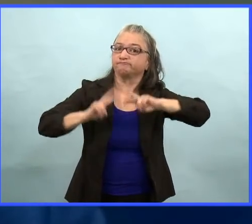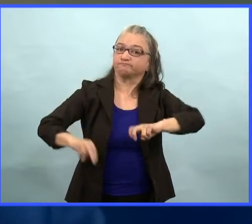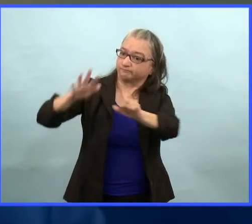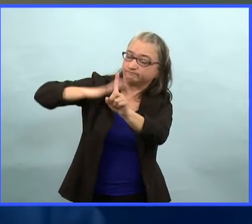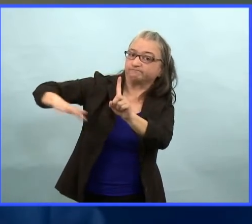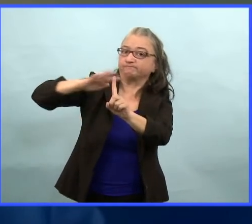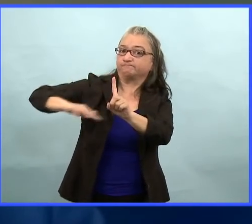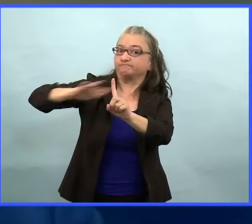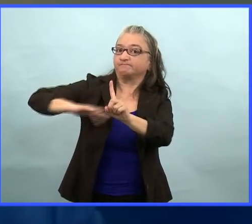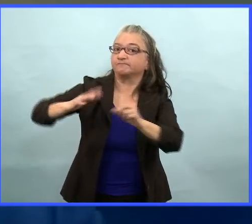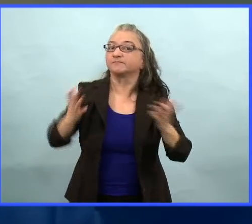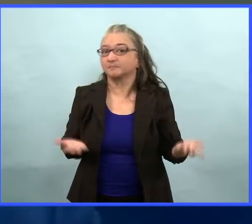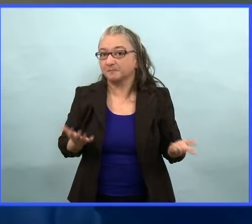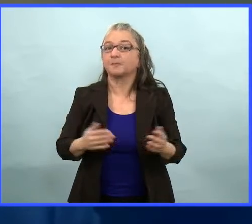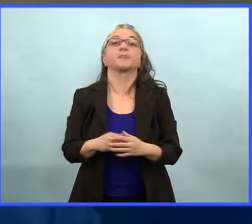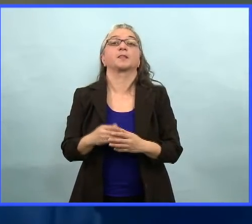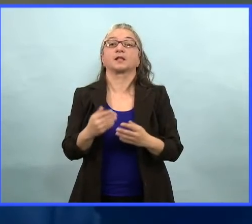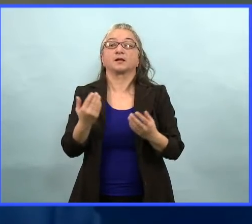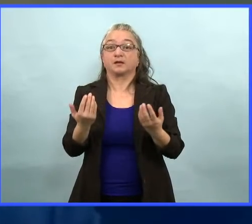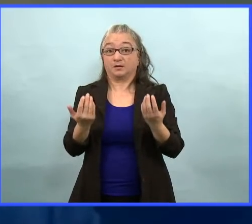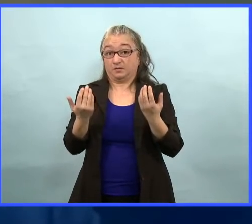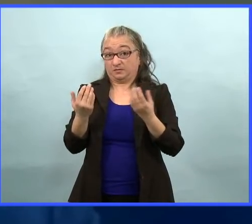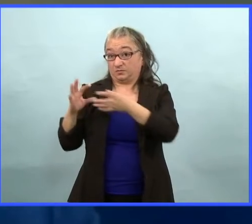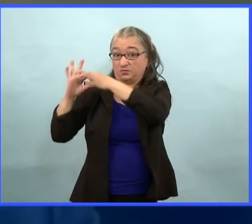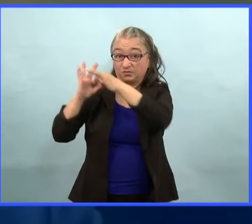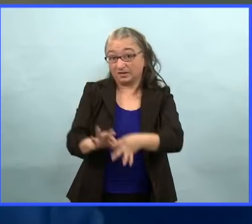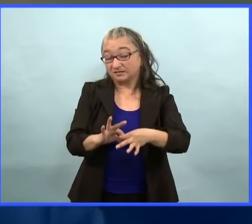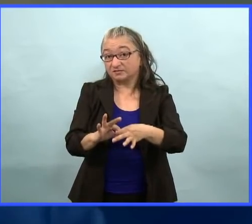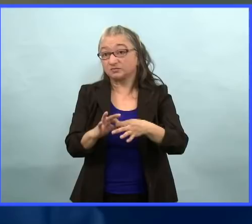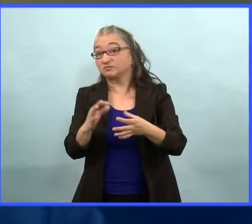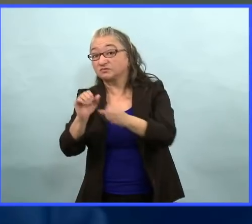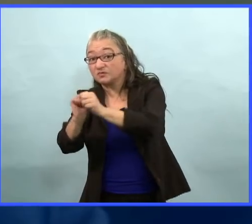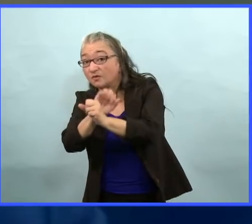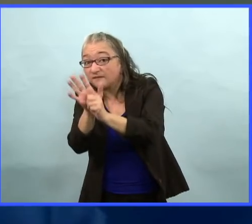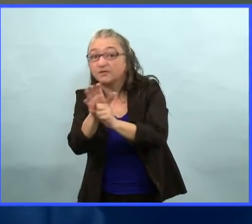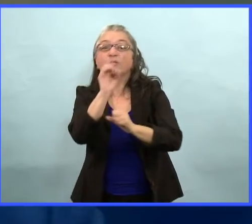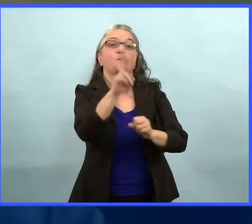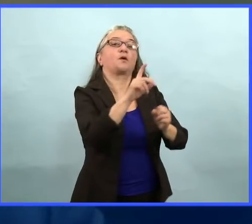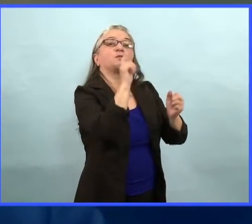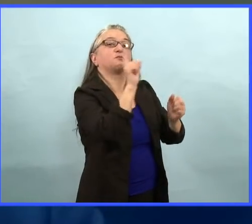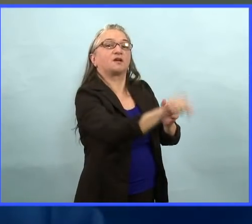whether that's directly covered related or not and so i i can't really comment on